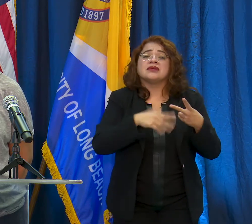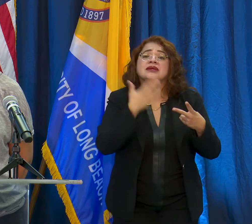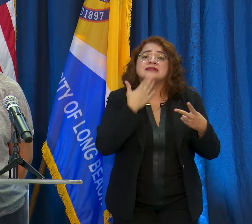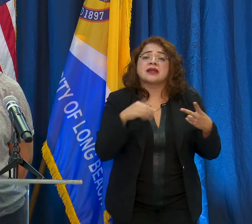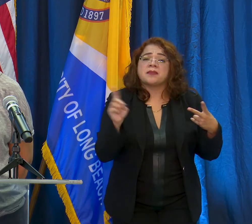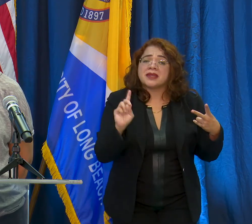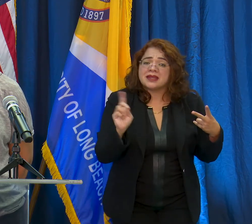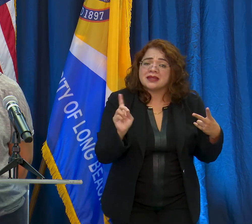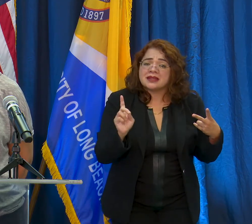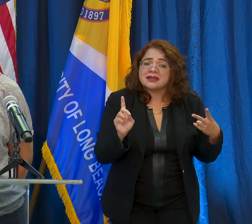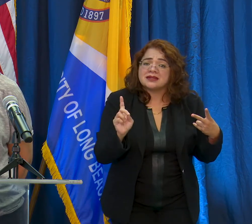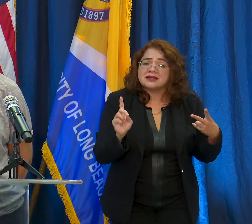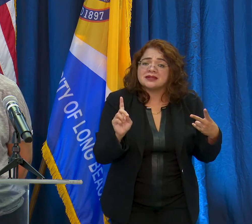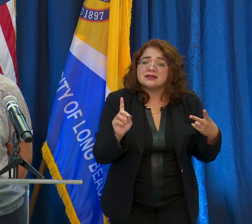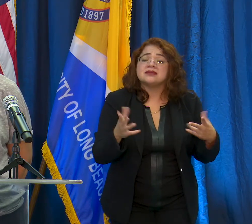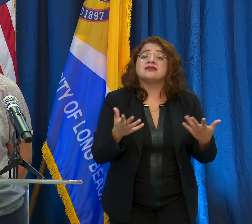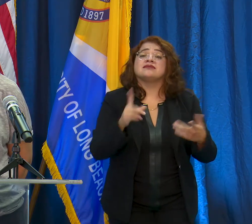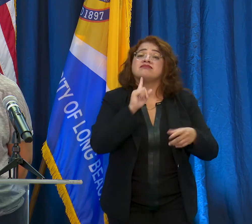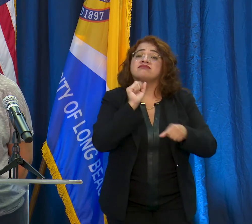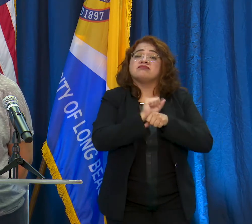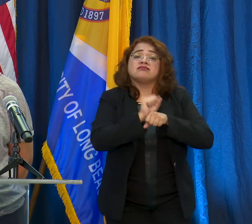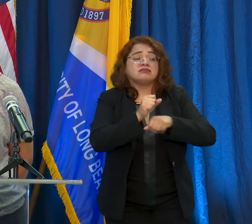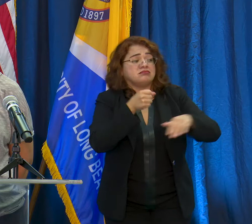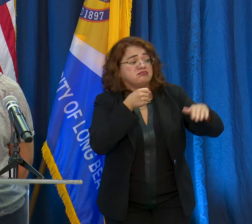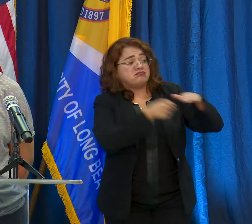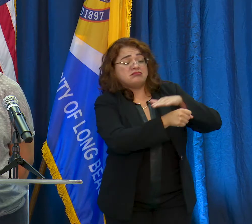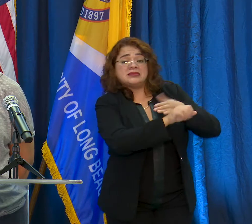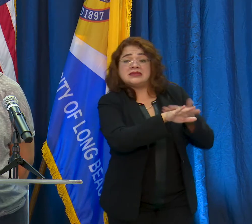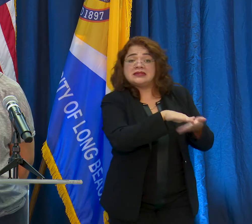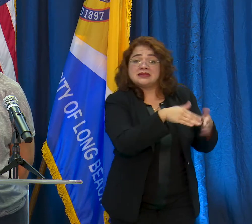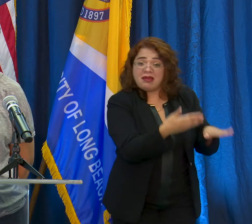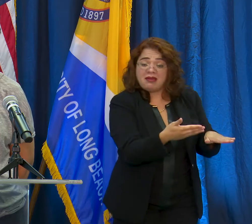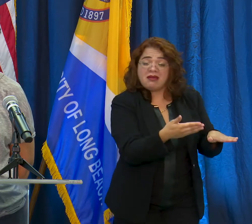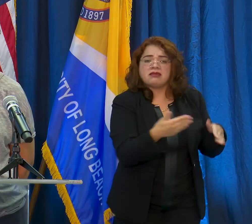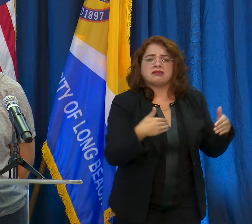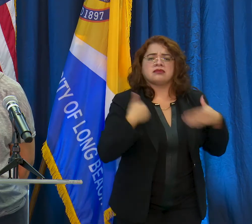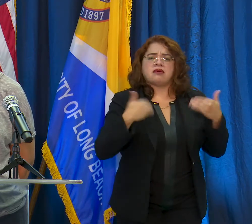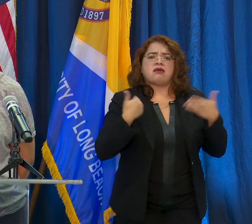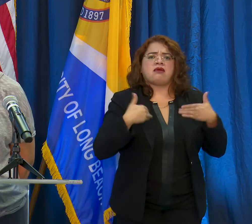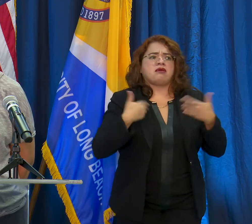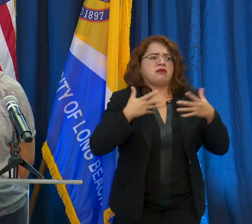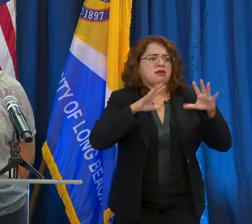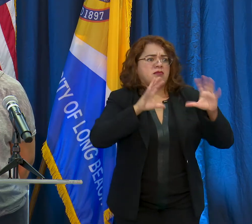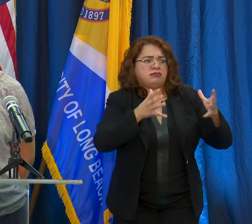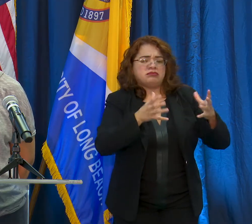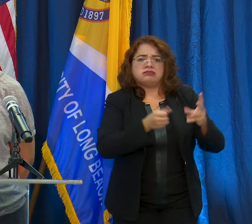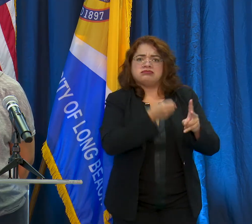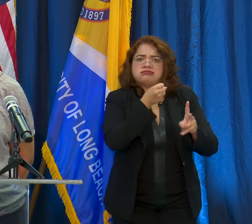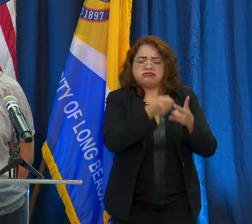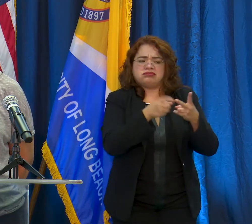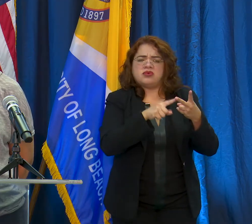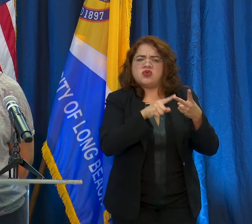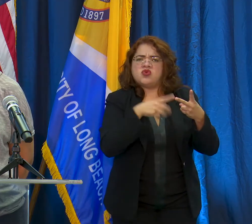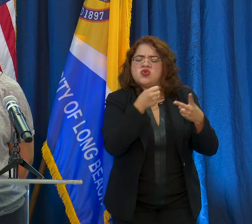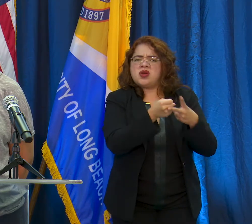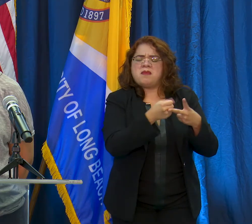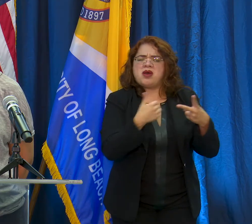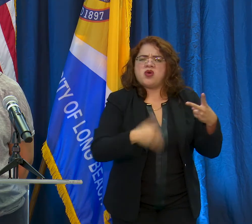hospitalizations and deaths in the community and with younger populations being impacted, the take-home message is that in order